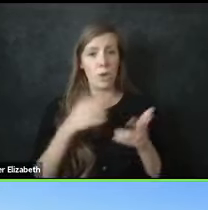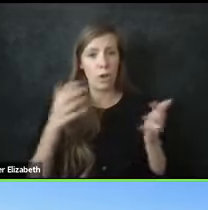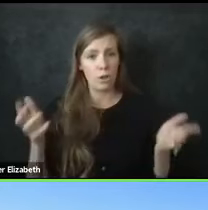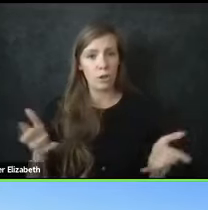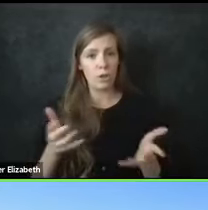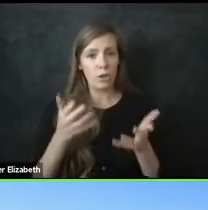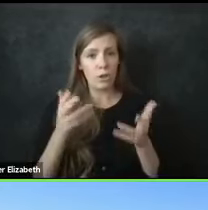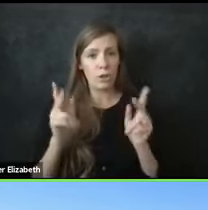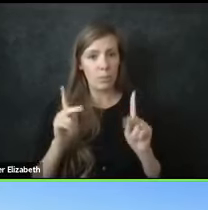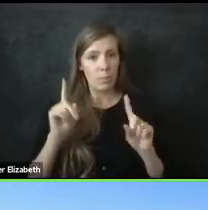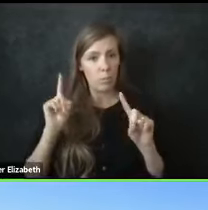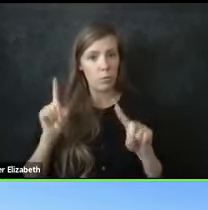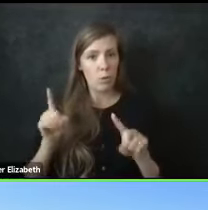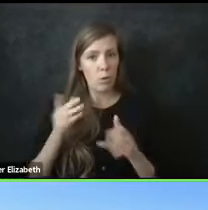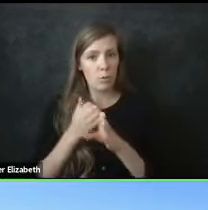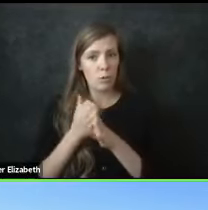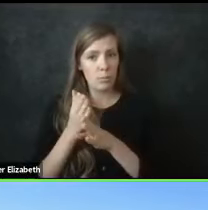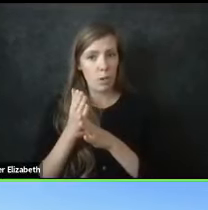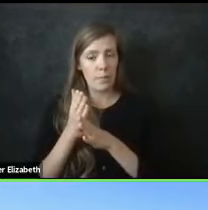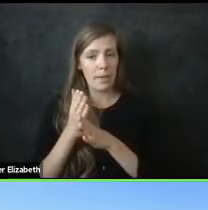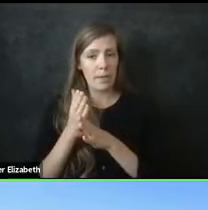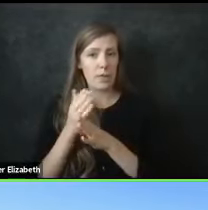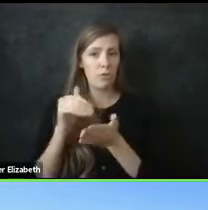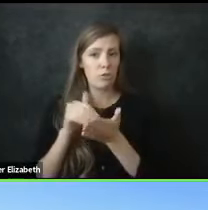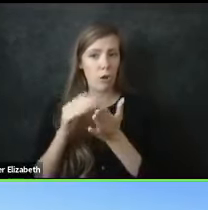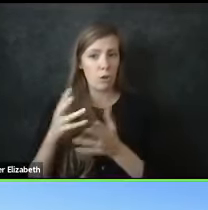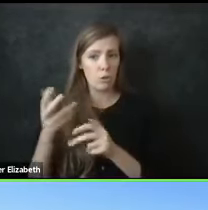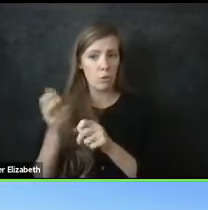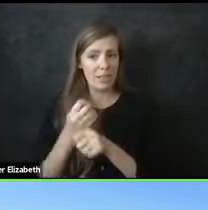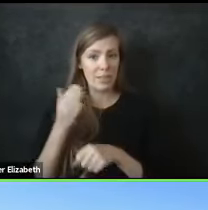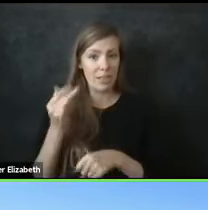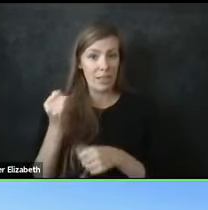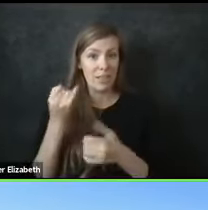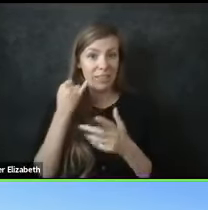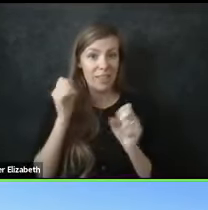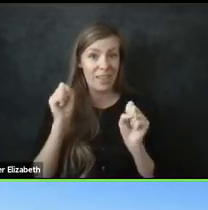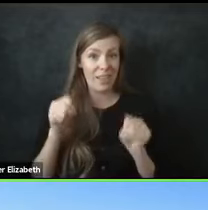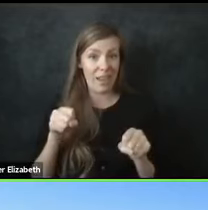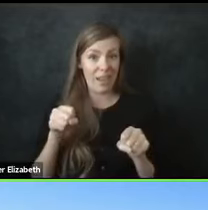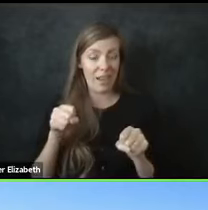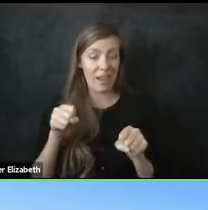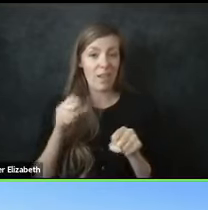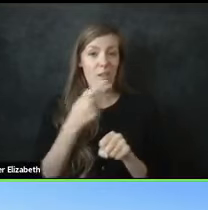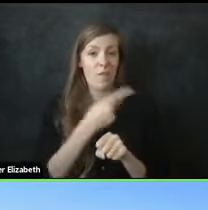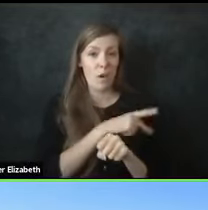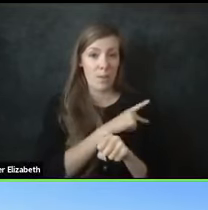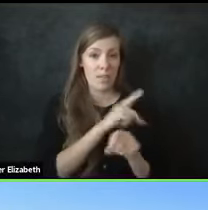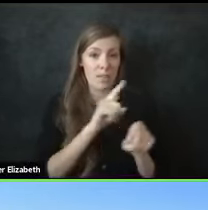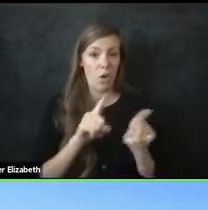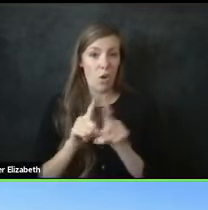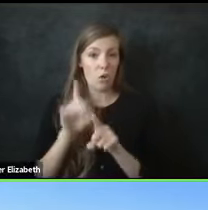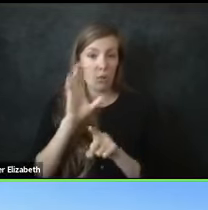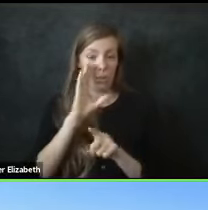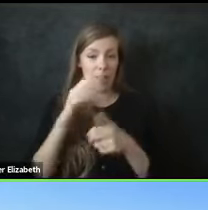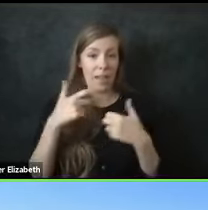their primary care provider's office and receive it there if they can. Pharmacies will also have the vaccine. And we will have school based clinics.